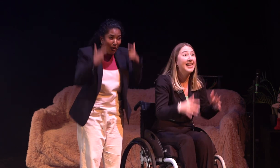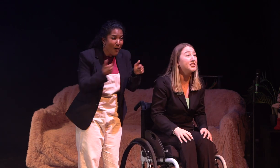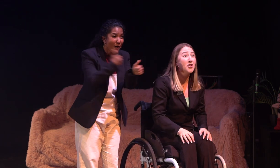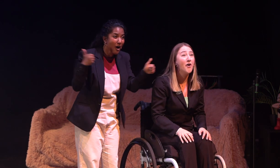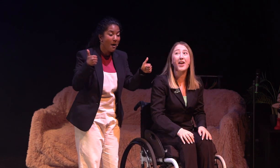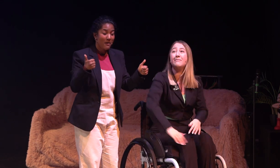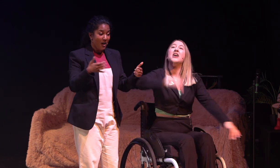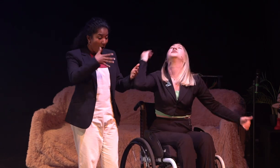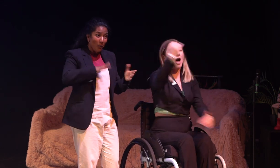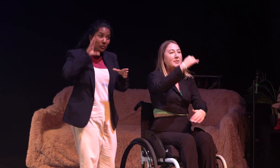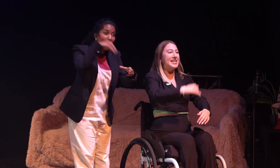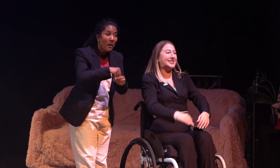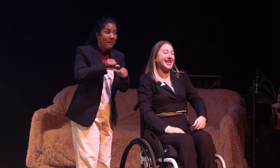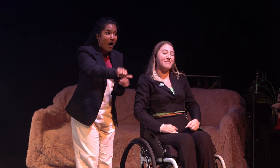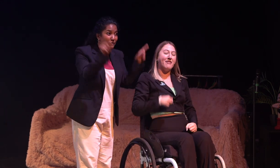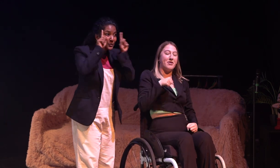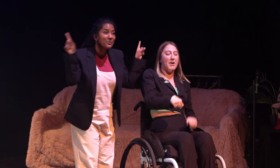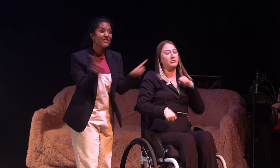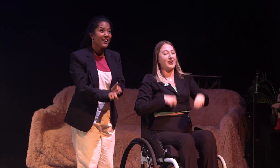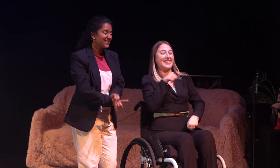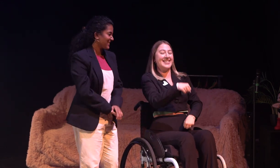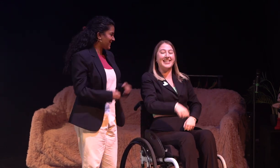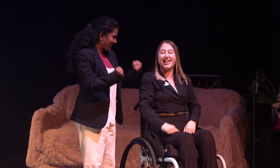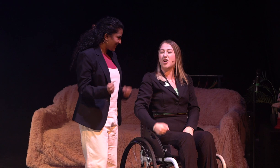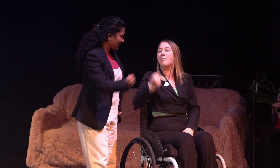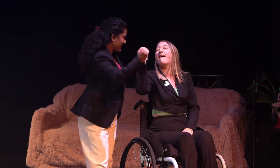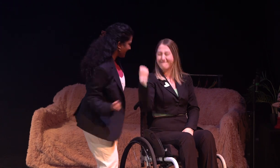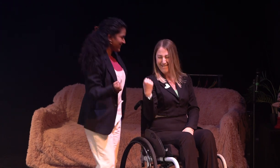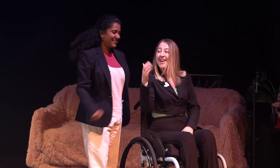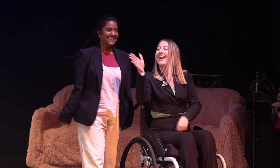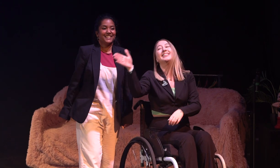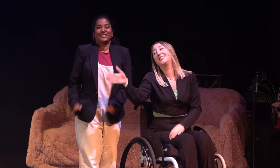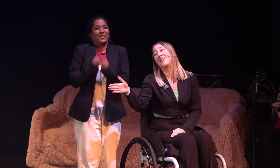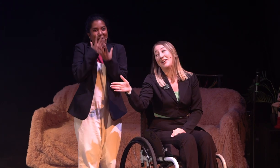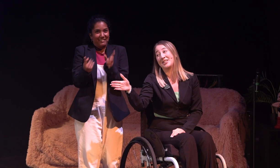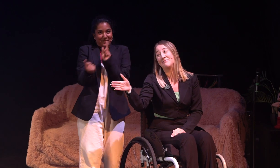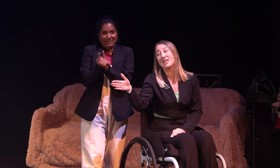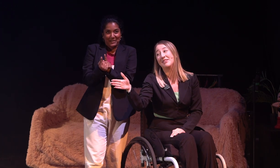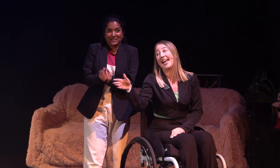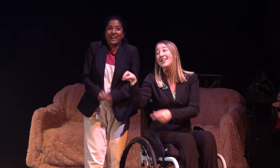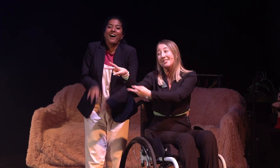Henderson law firm, top of me list to email for a postgrad intern job. It's so lovely to